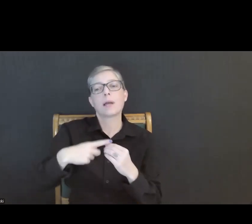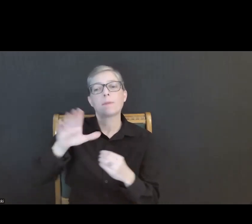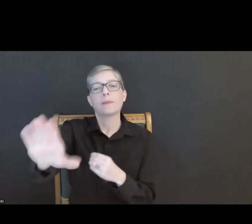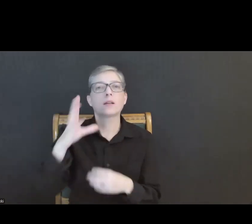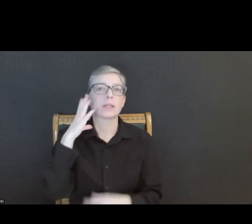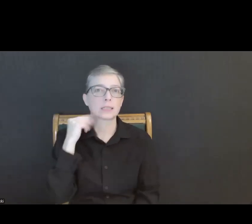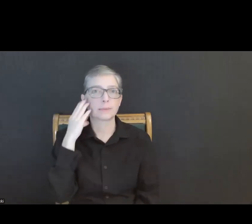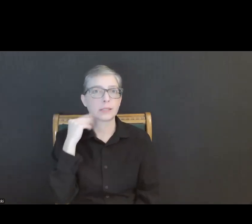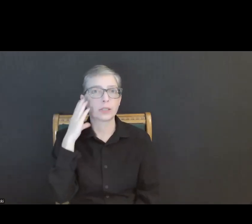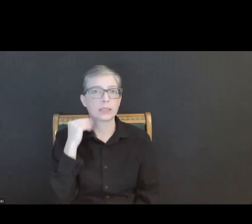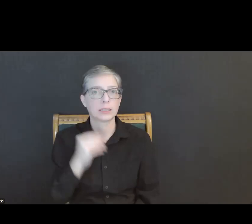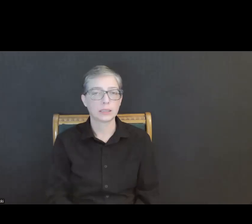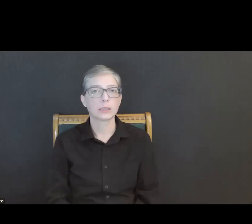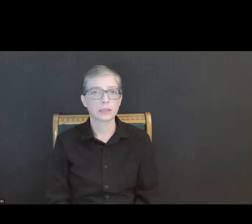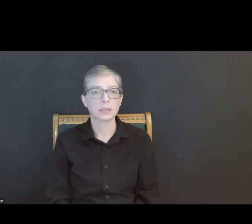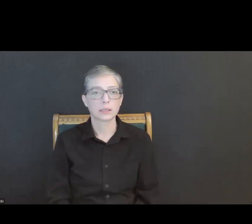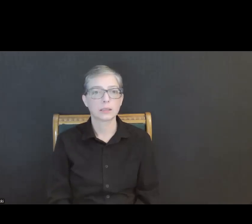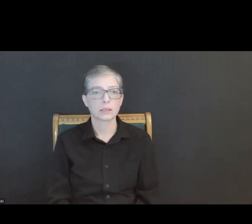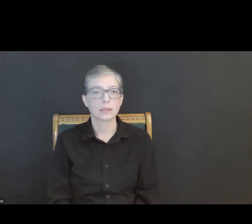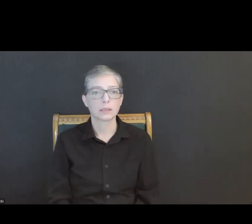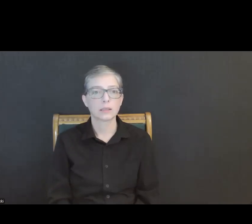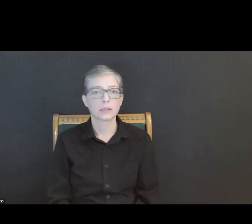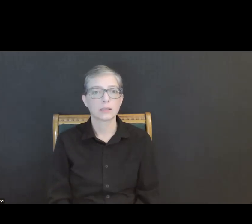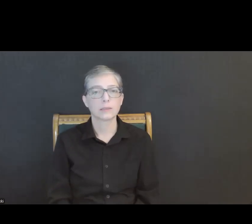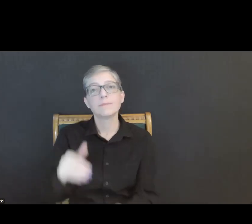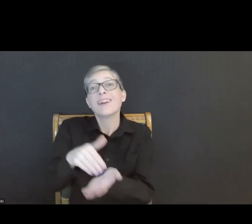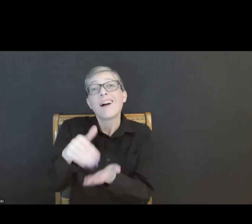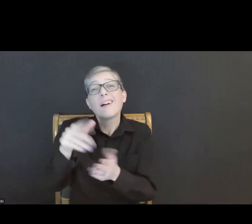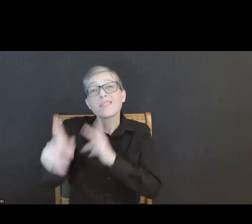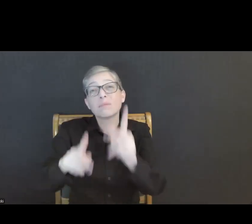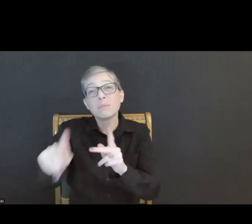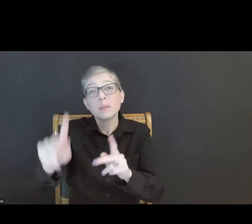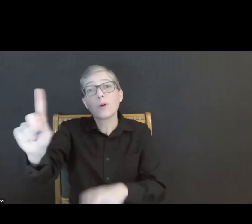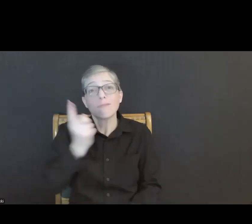many times people come to me thinking that there's something wrong with them you know and I try to